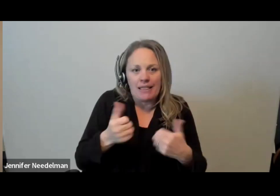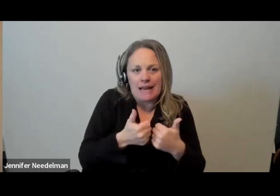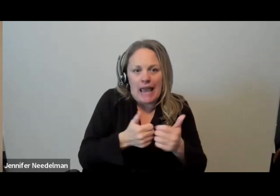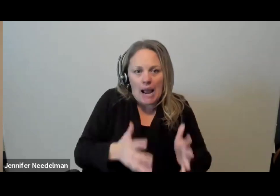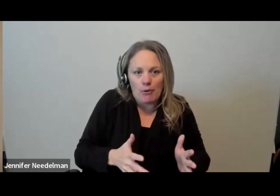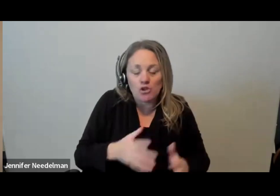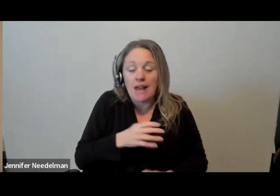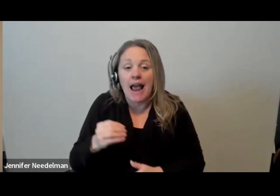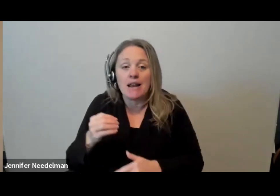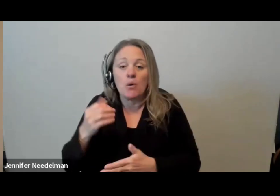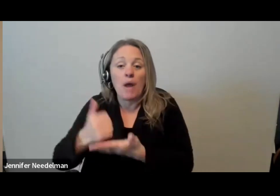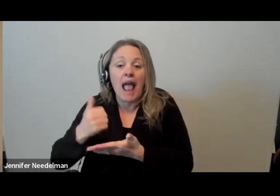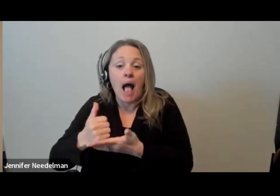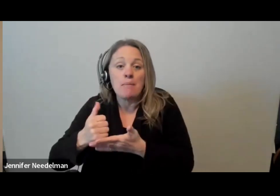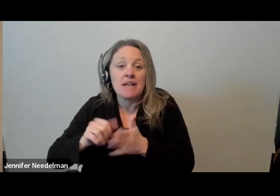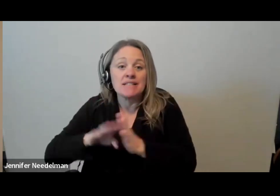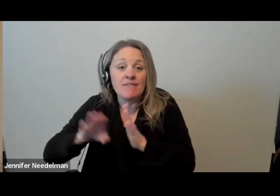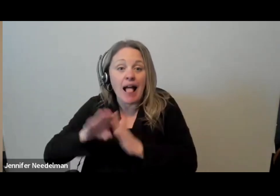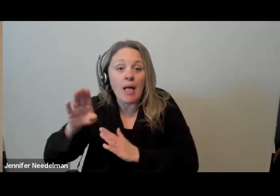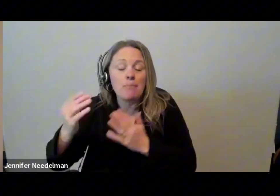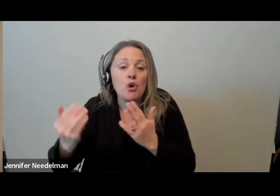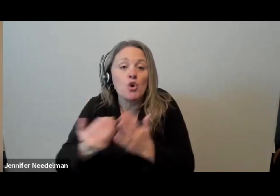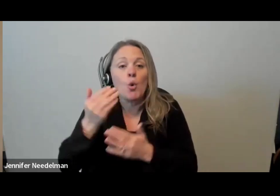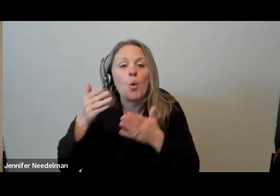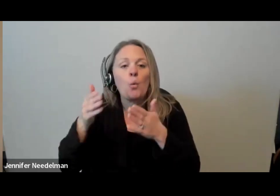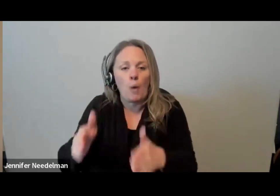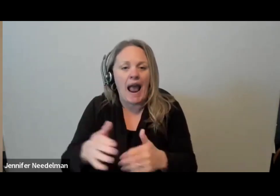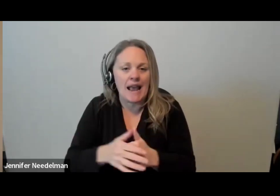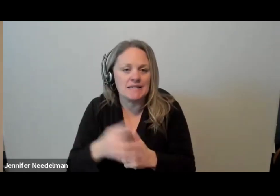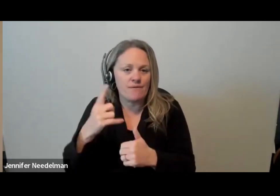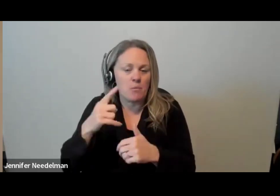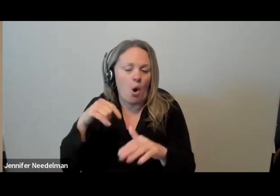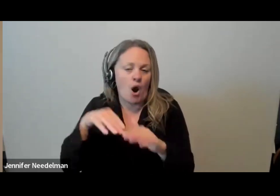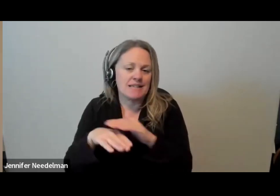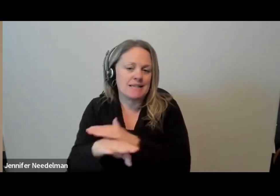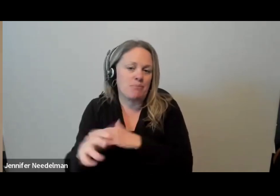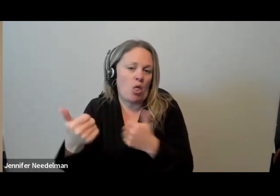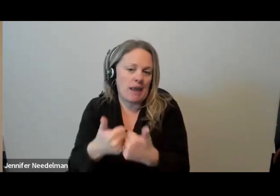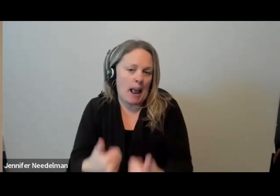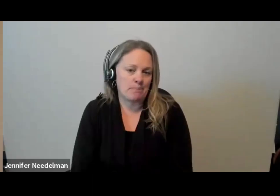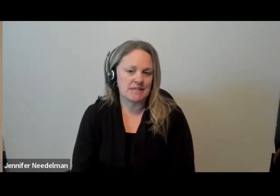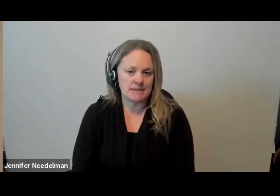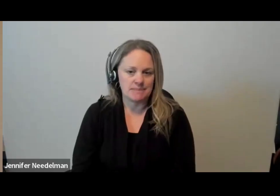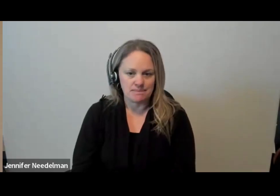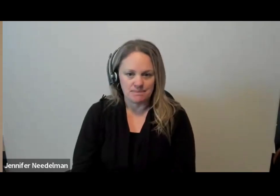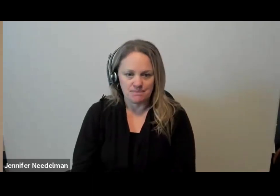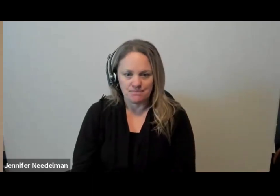that developers can make more accessible games, pushing what the technology's capable of as well.